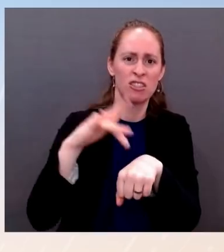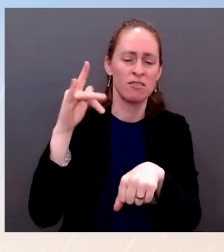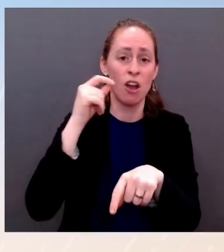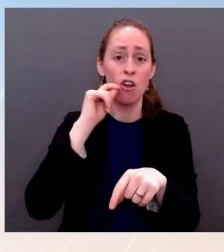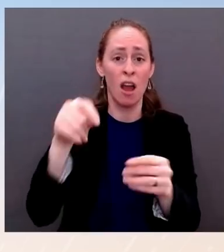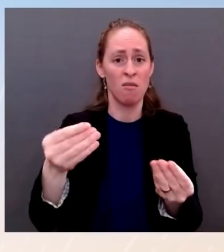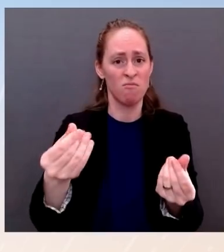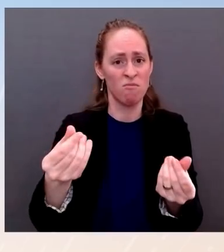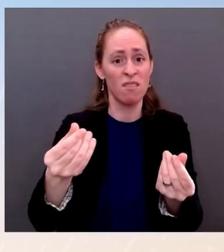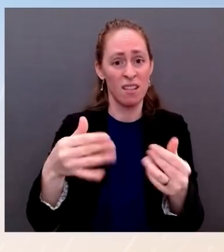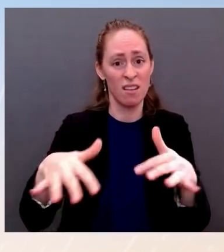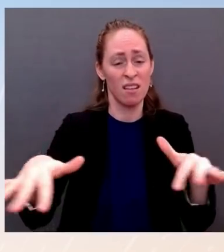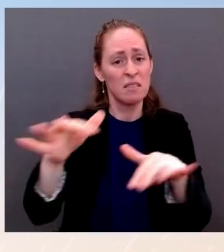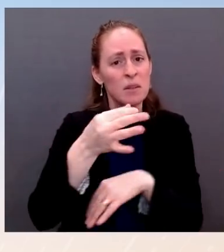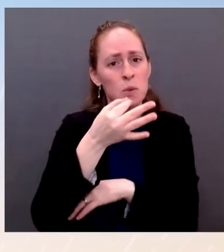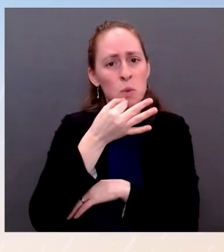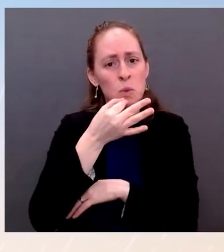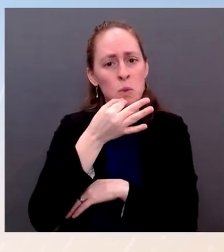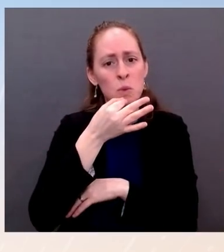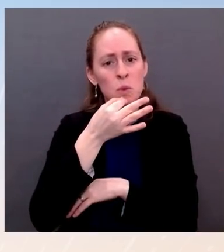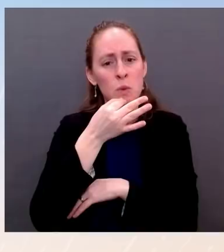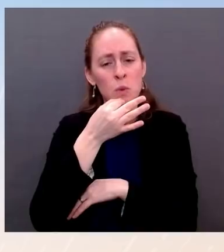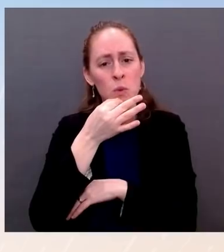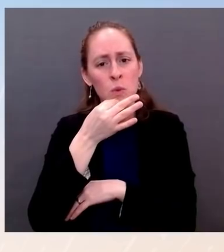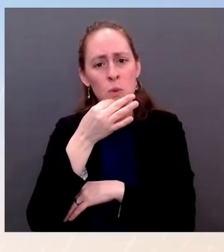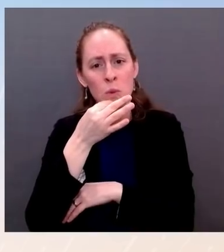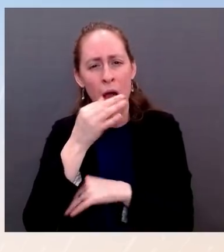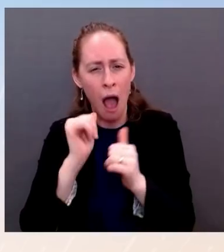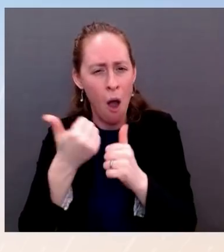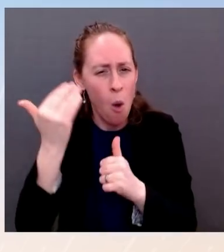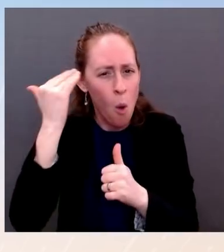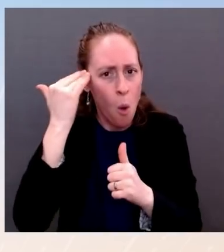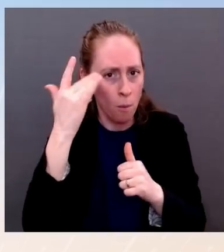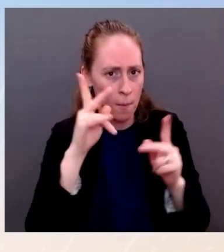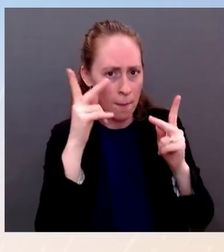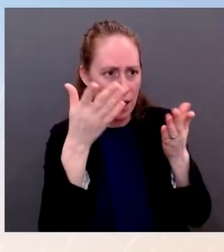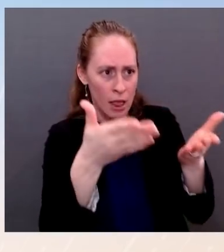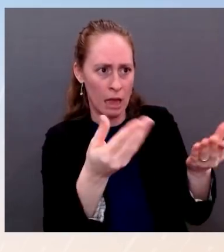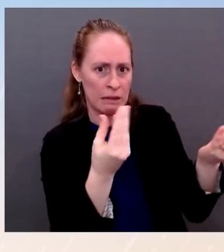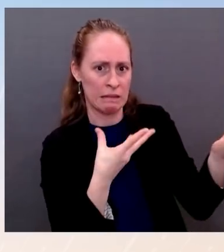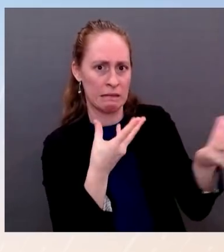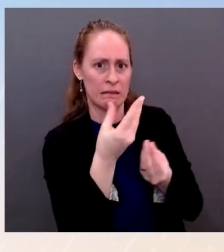that we continue to acquire day by day, including over the course of the past few days.